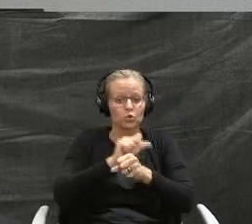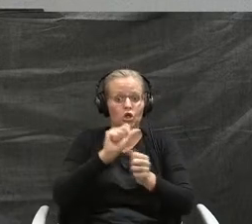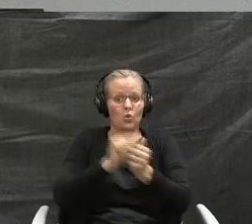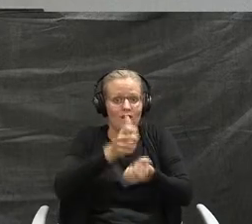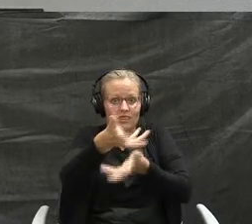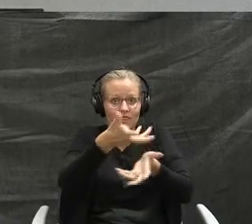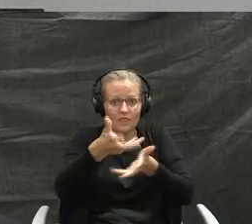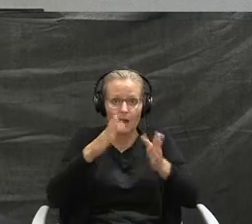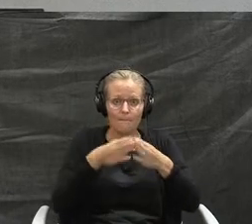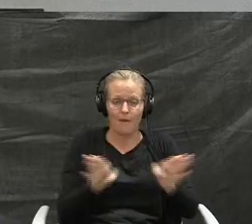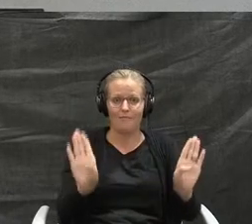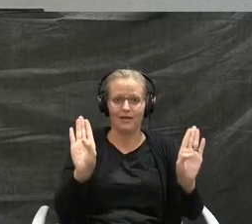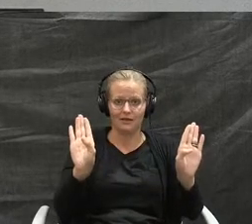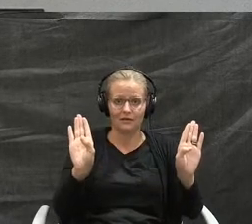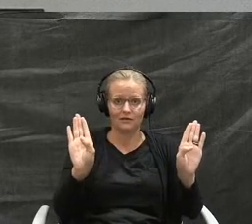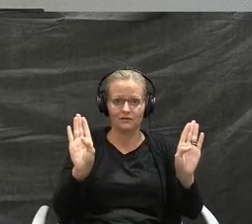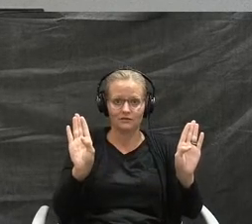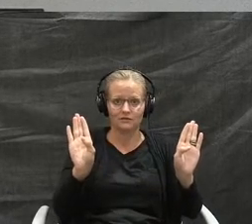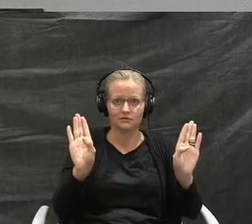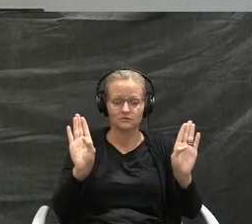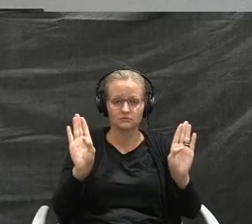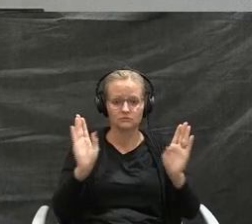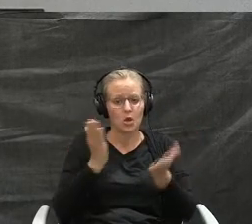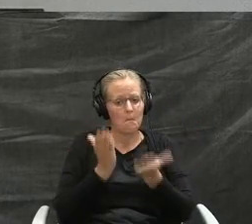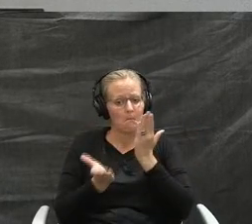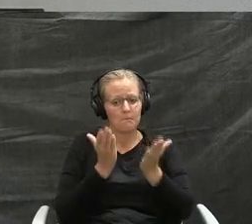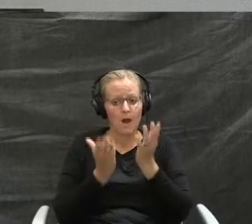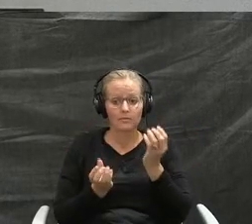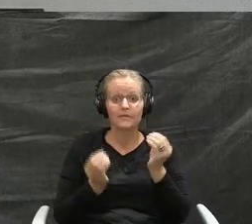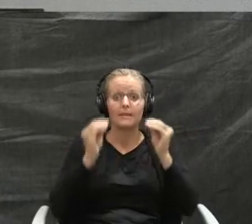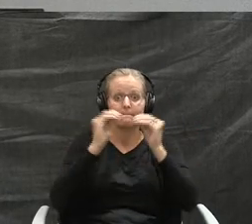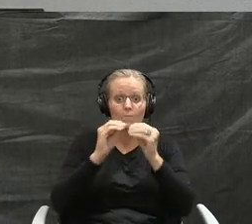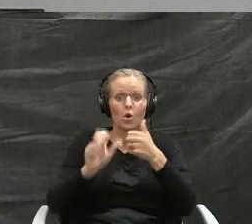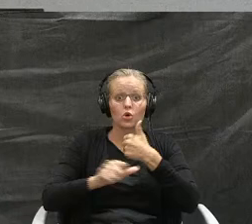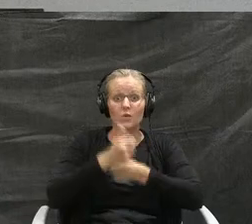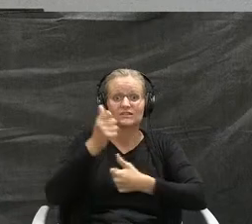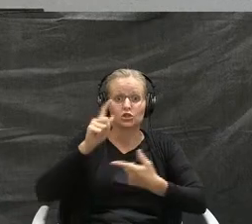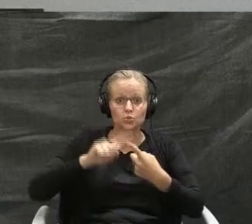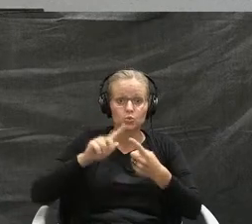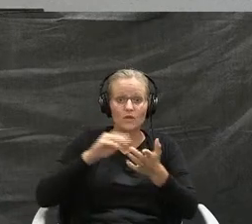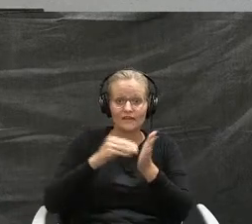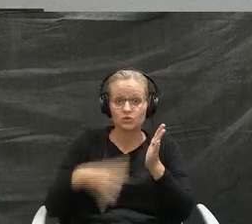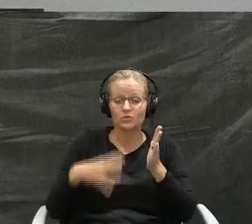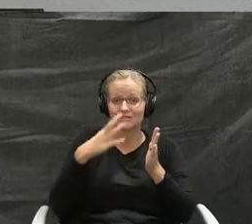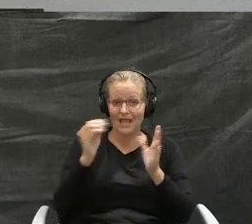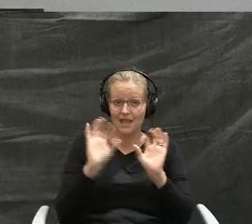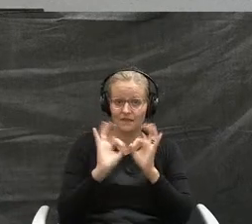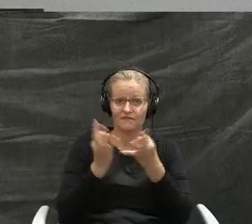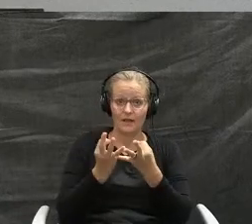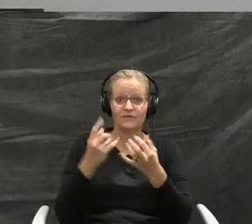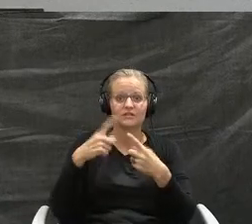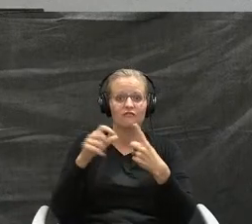There are probably more risks to our students and their families from the flu than there are from